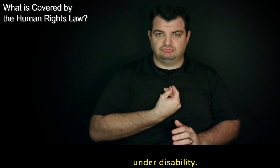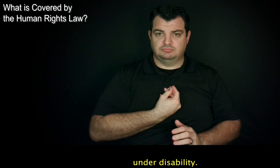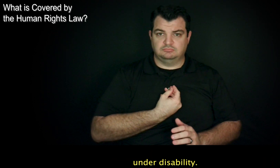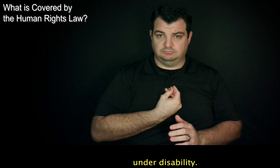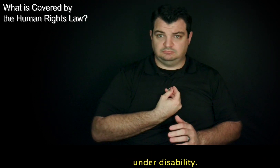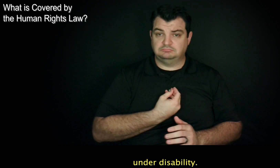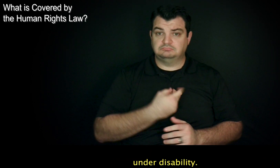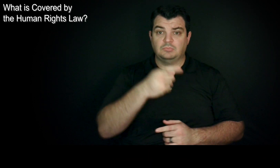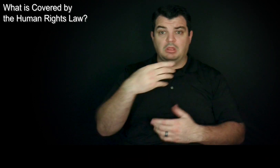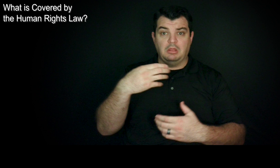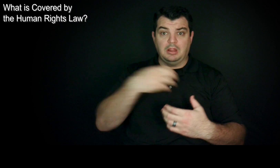under disability.